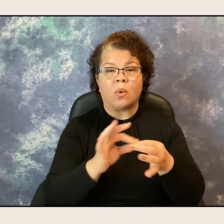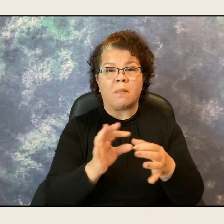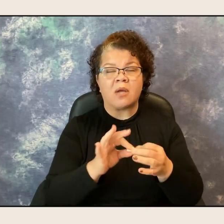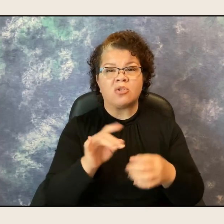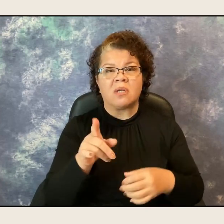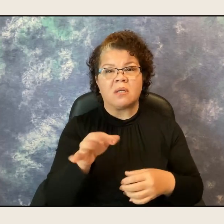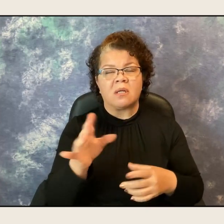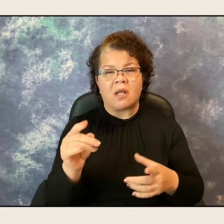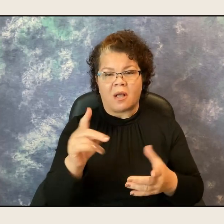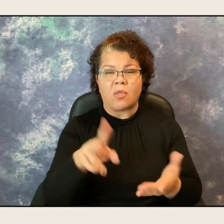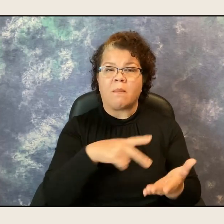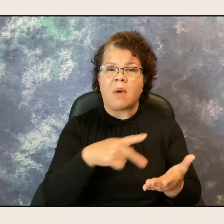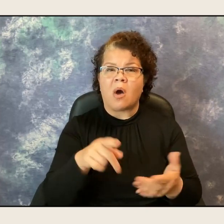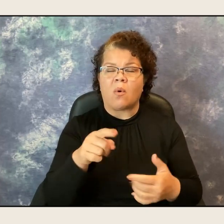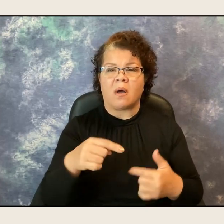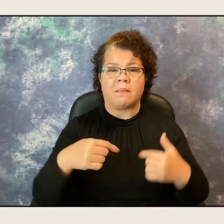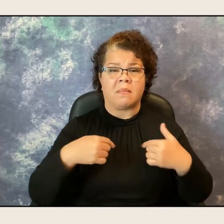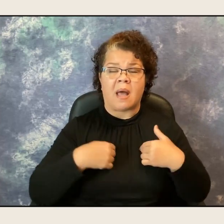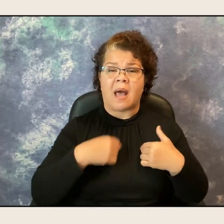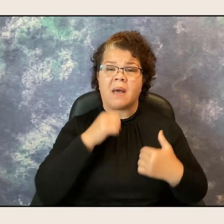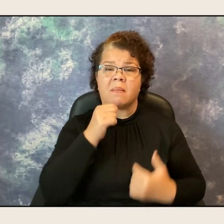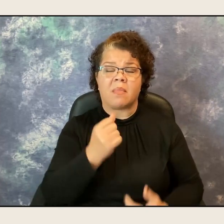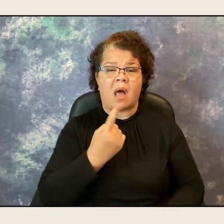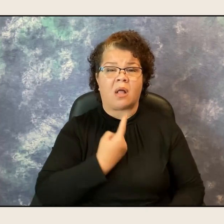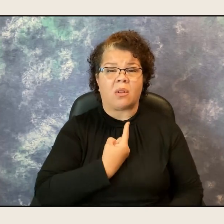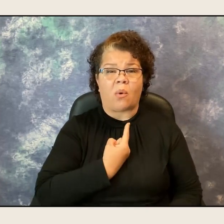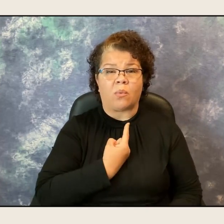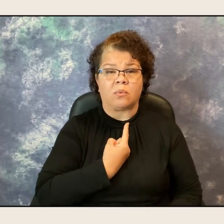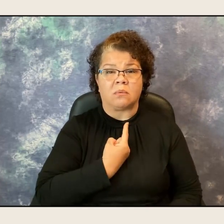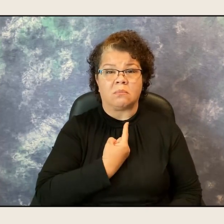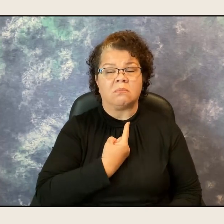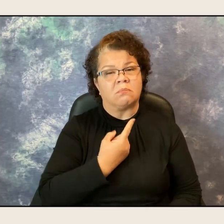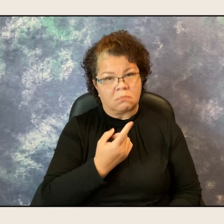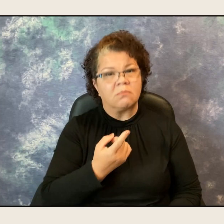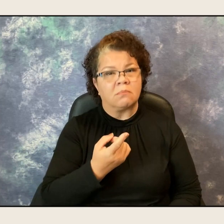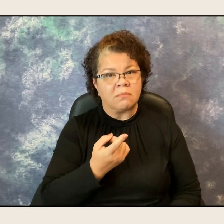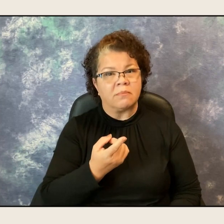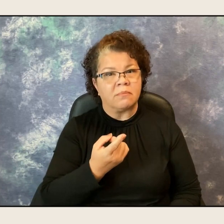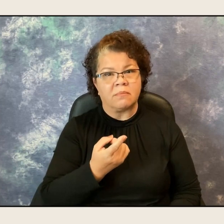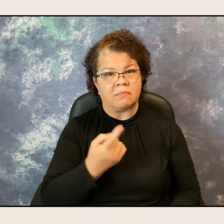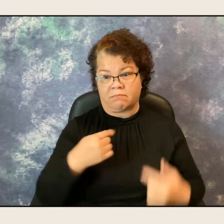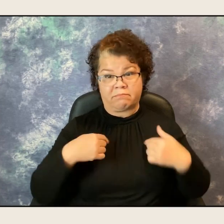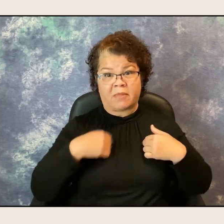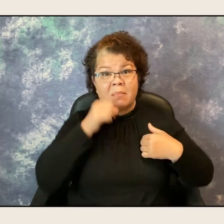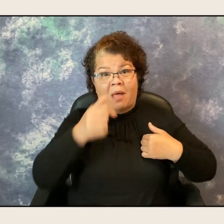I am not alone. I'm not alone. I think that's a lesson for an artist,